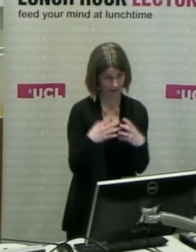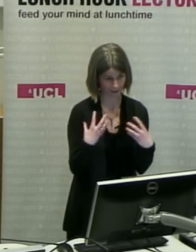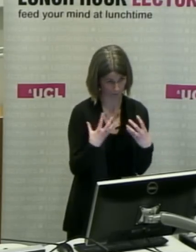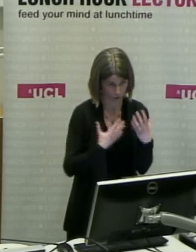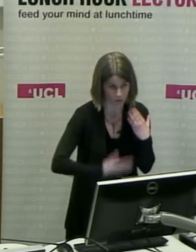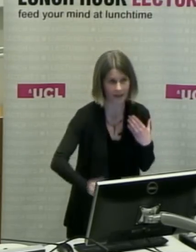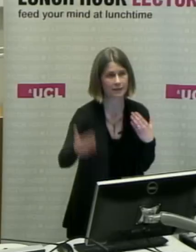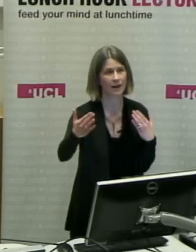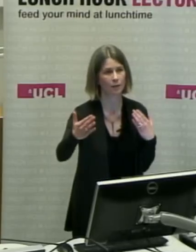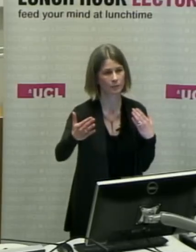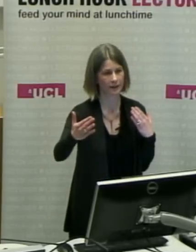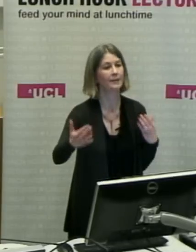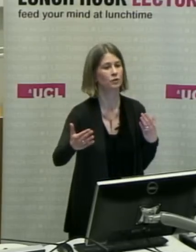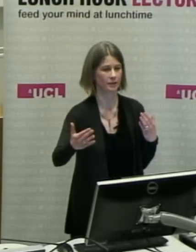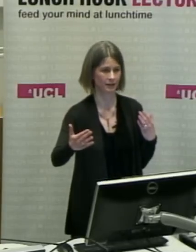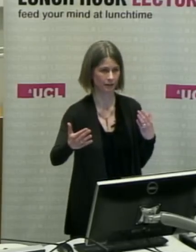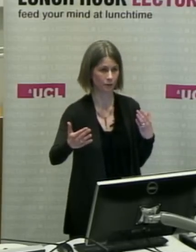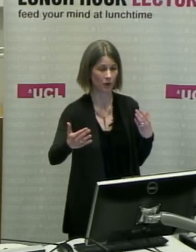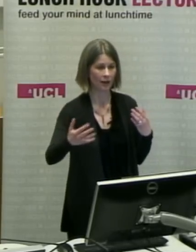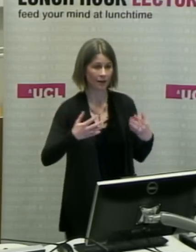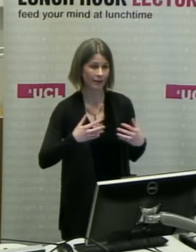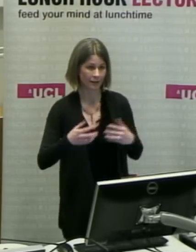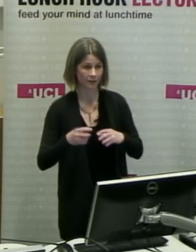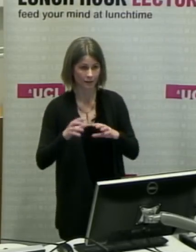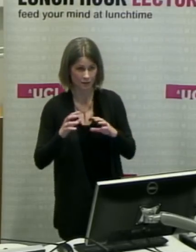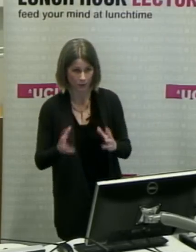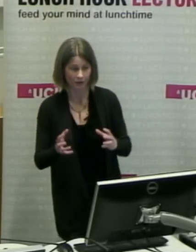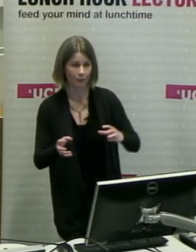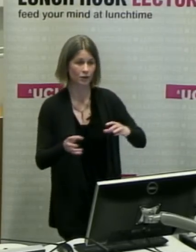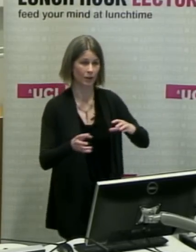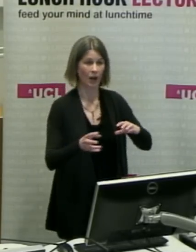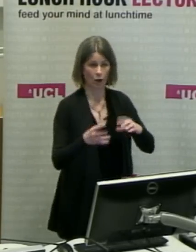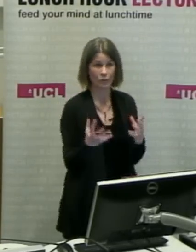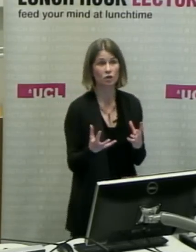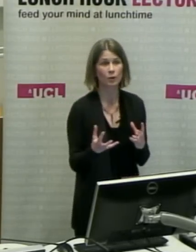to really develop their literacy skills, and I think a rich spoken language